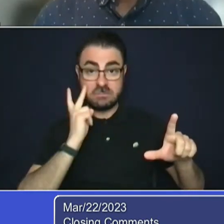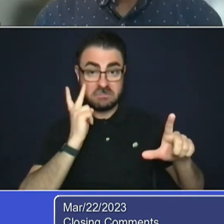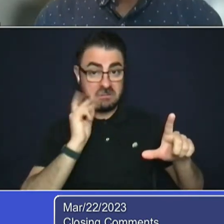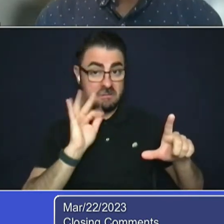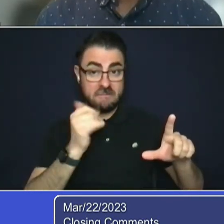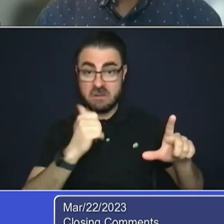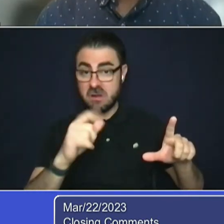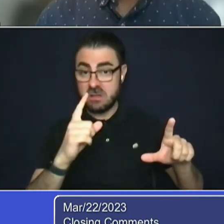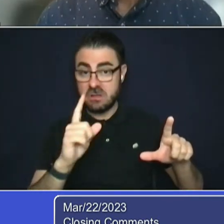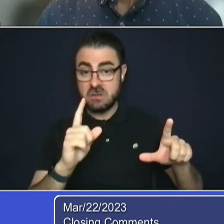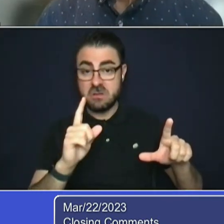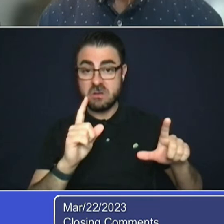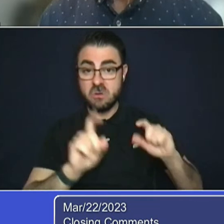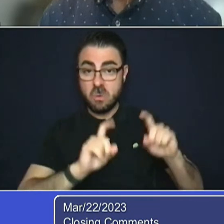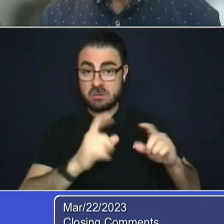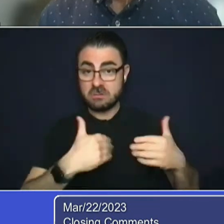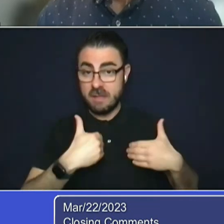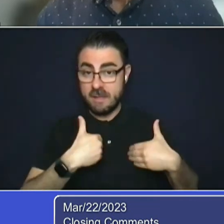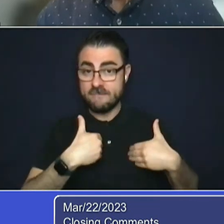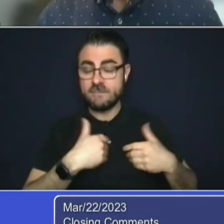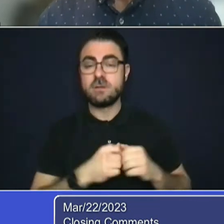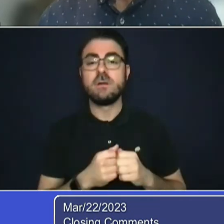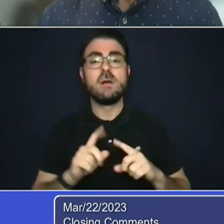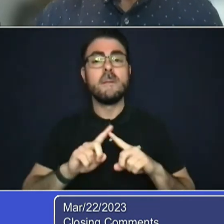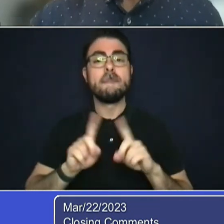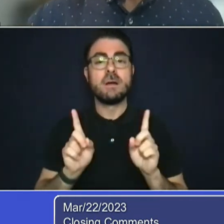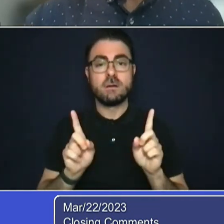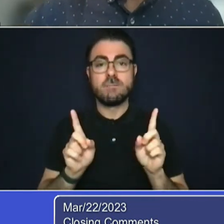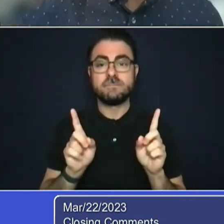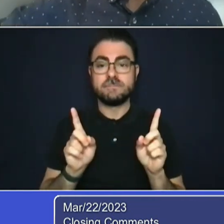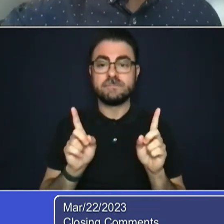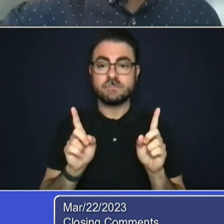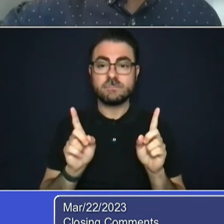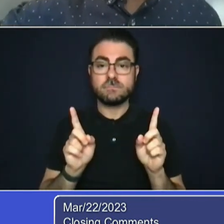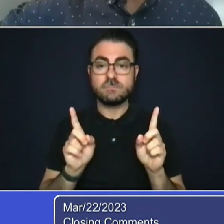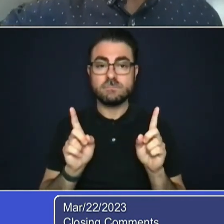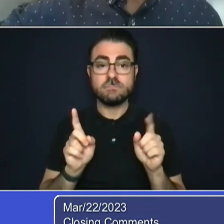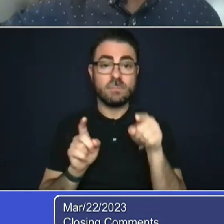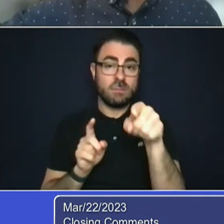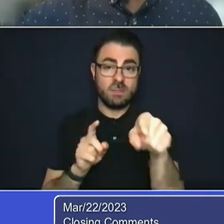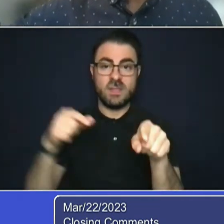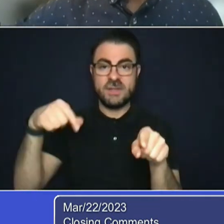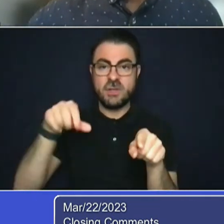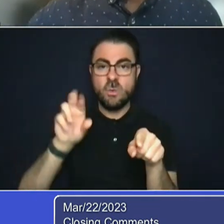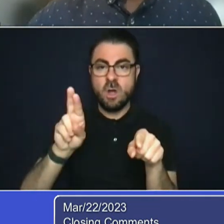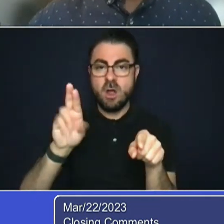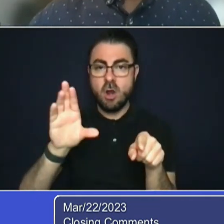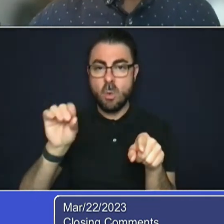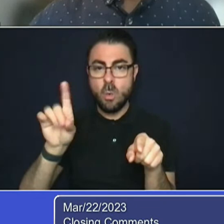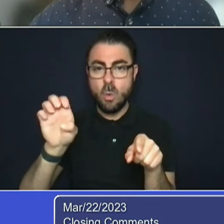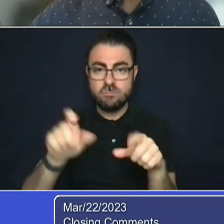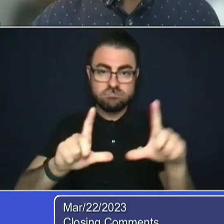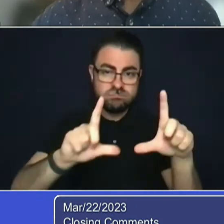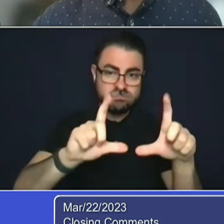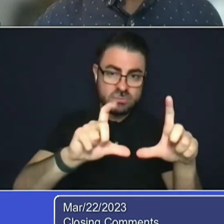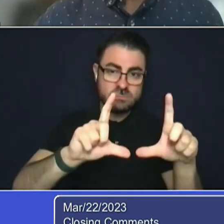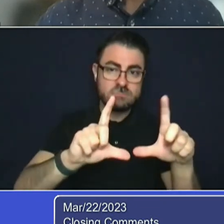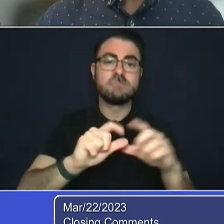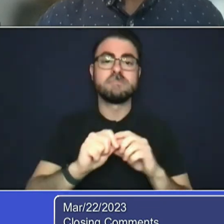PULL UP MY CHAT BOX TO SEE IF ANY QUESTIONS ARE COMING THERE,